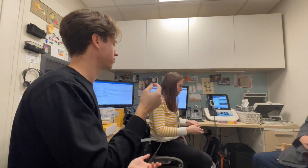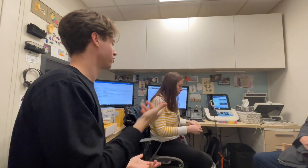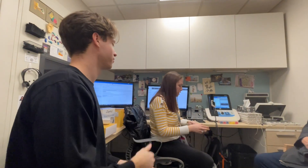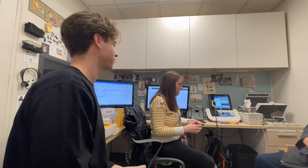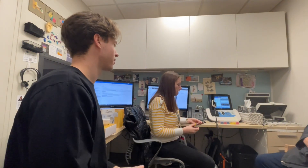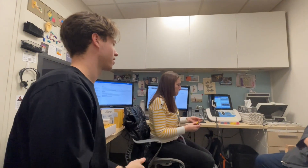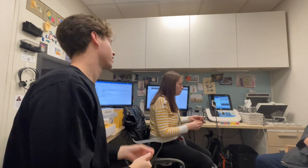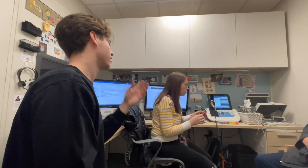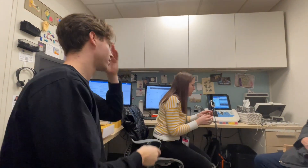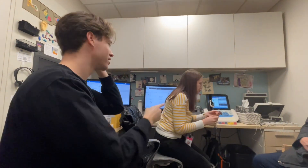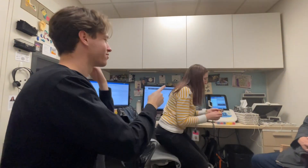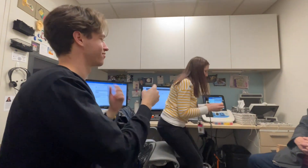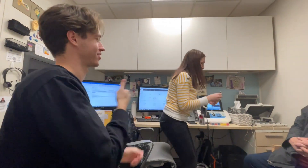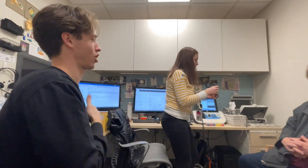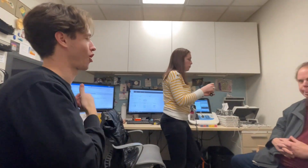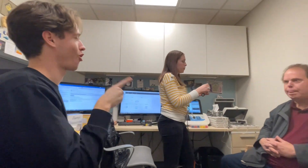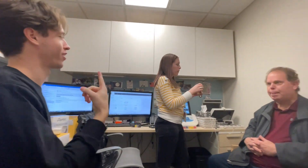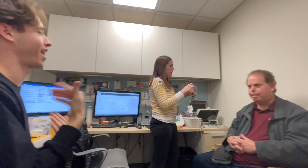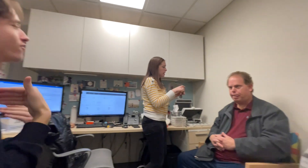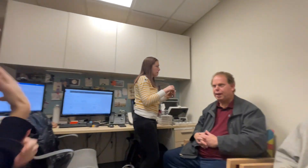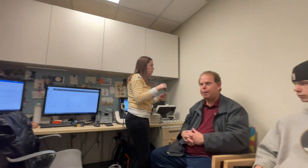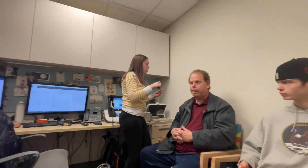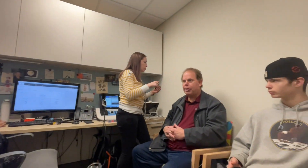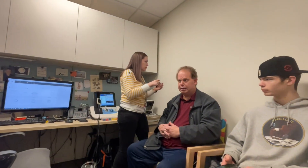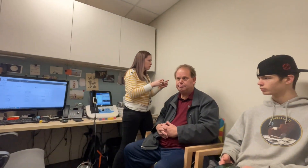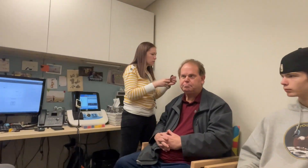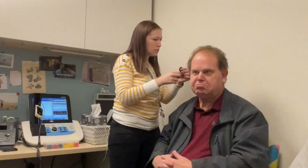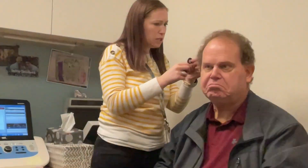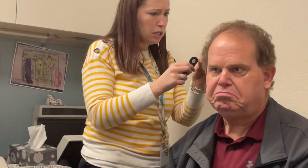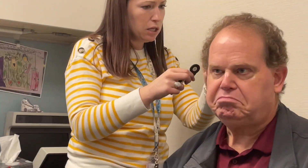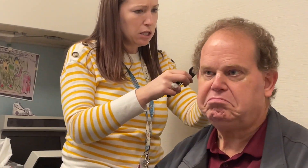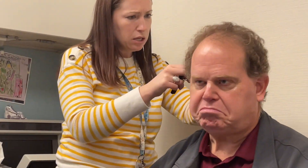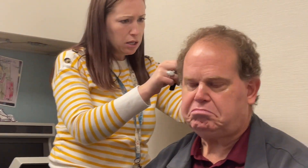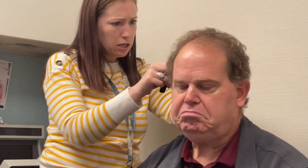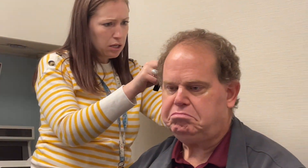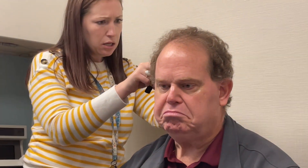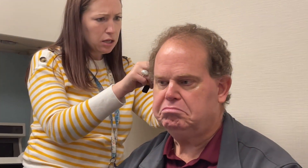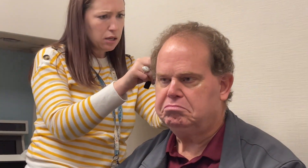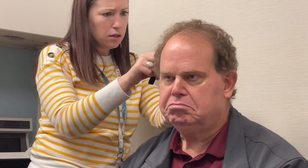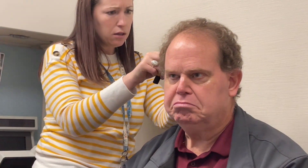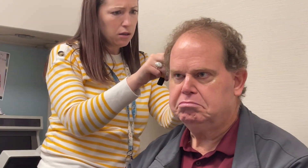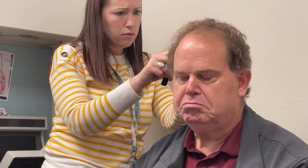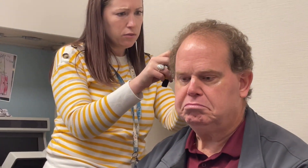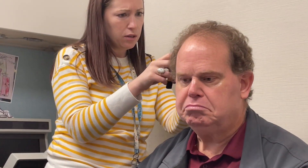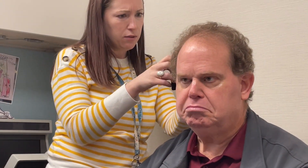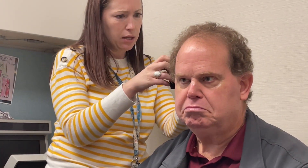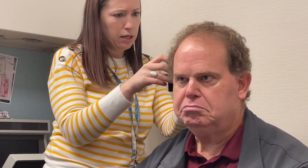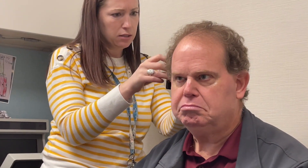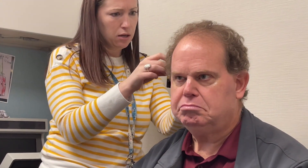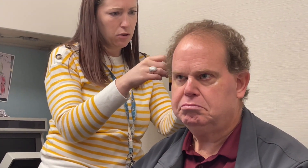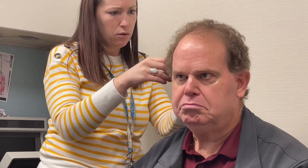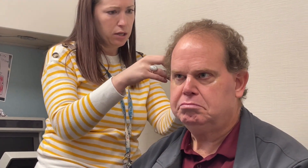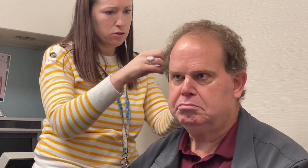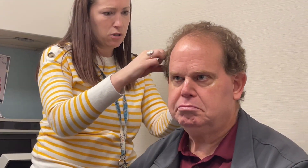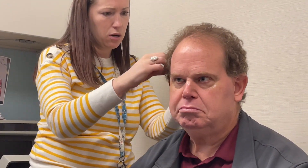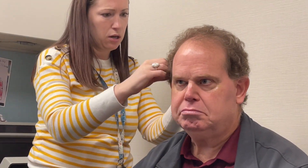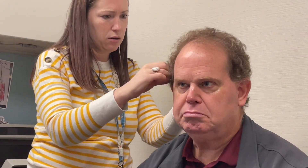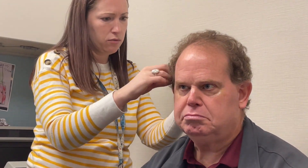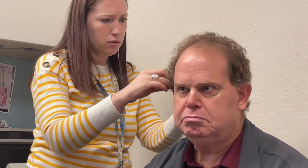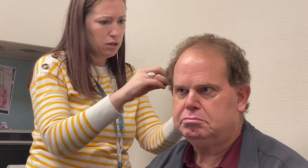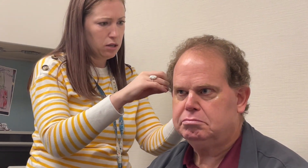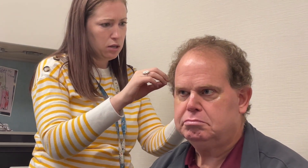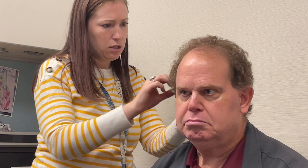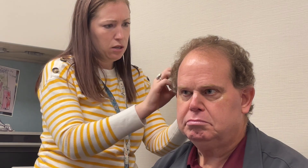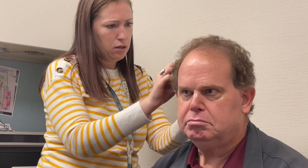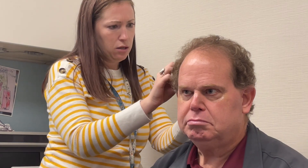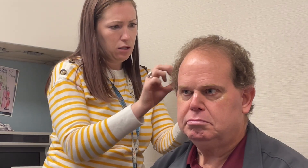that one um we'll find you a brown one though um see not quite strong enough